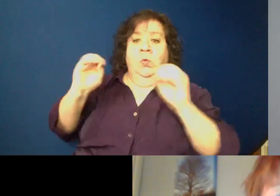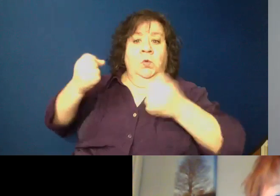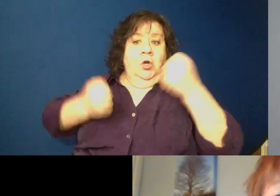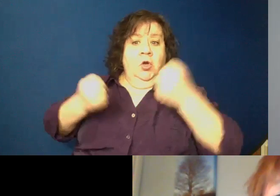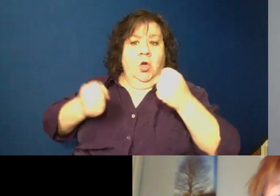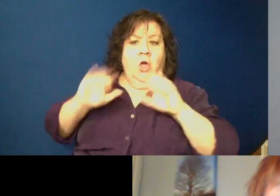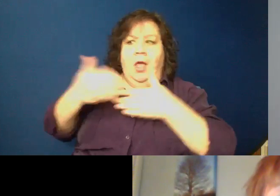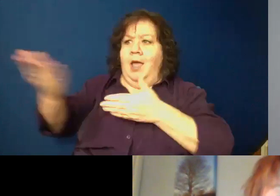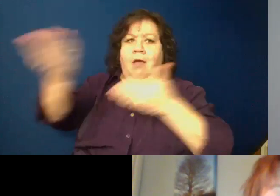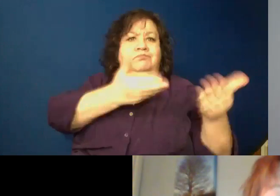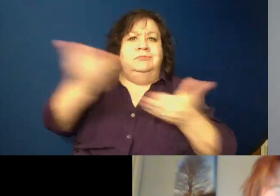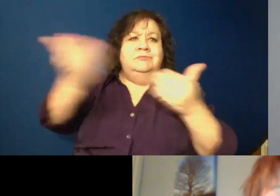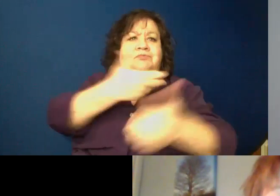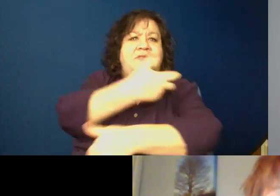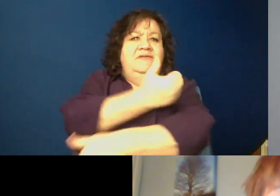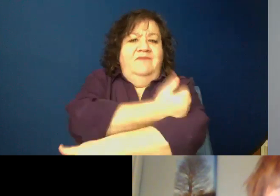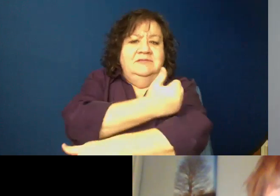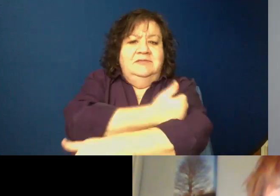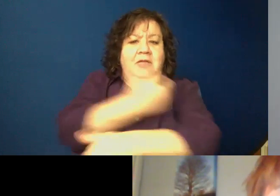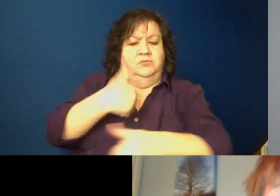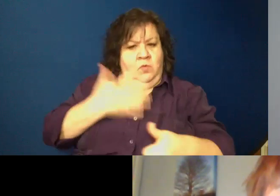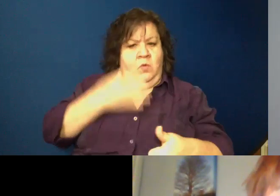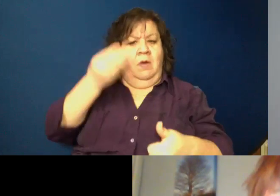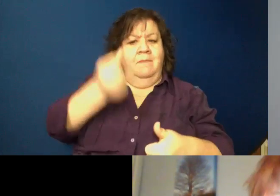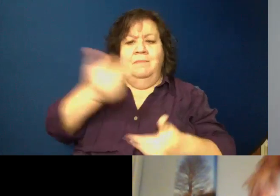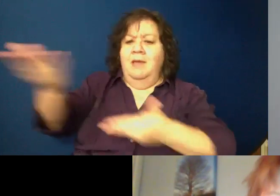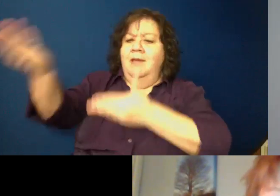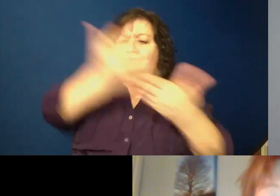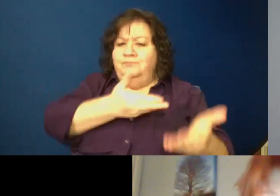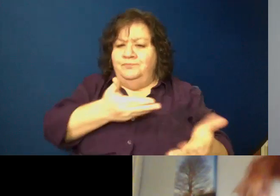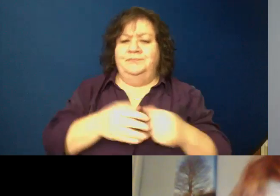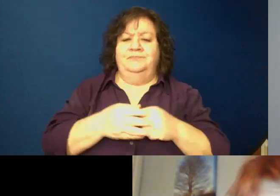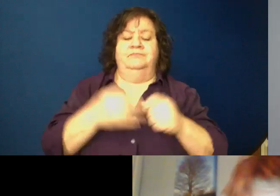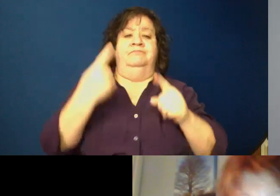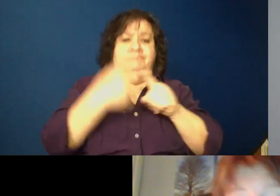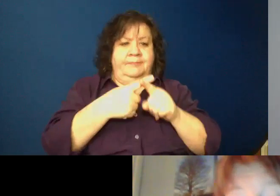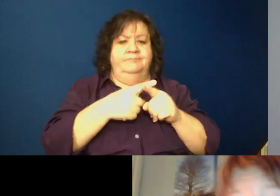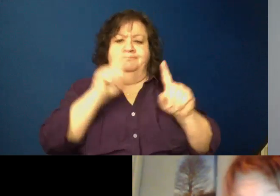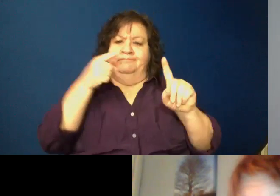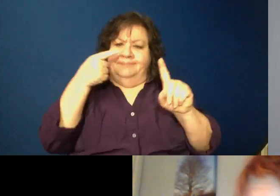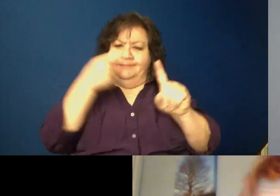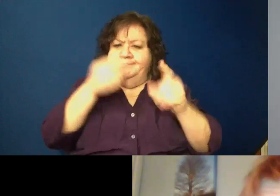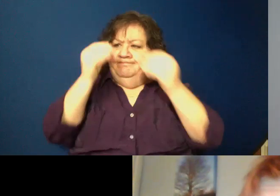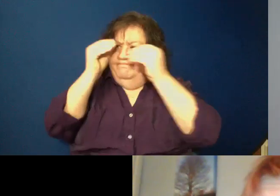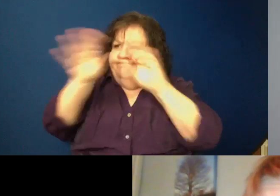and the infras information systems related to vaccination we think should be disaggregated by